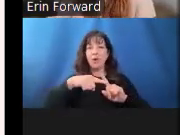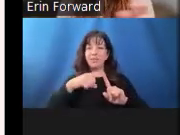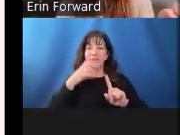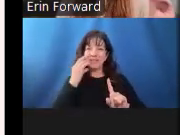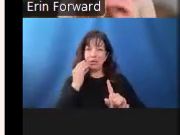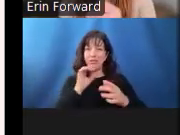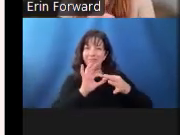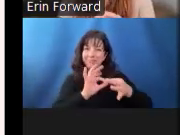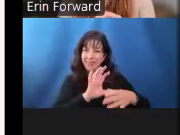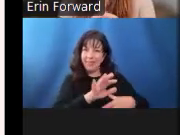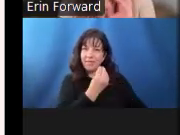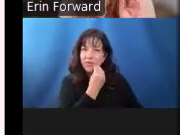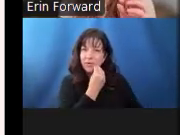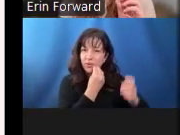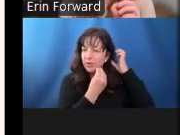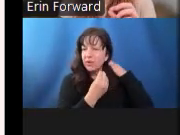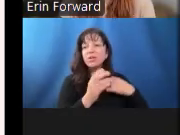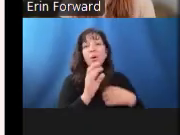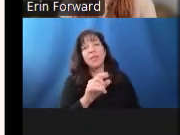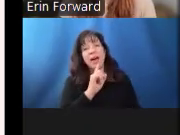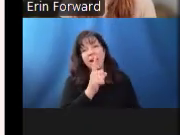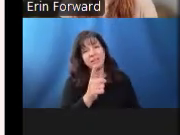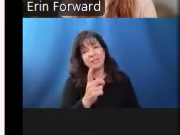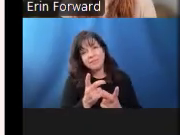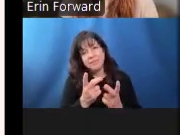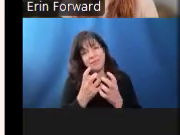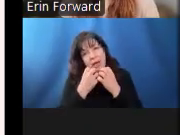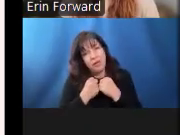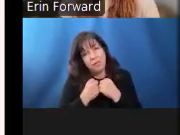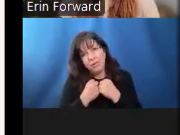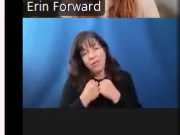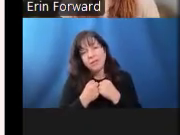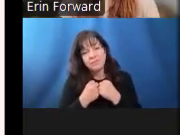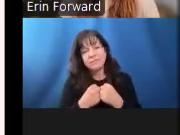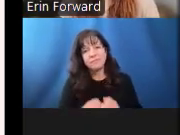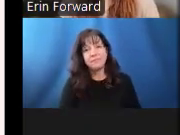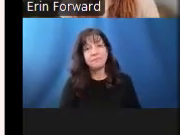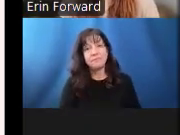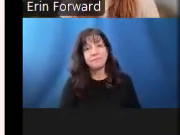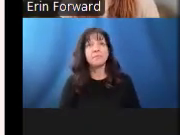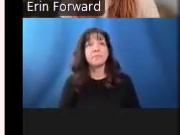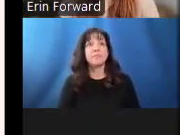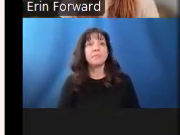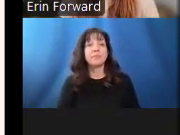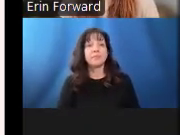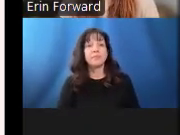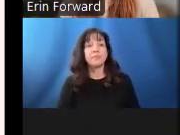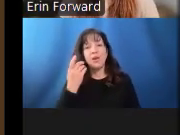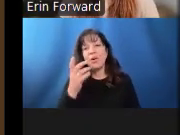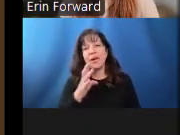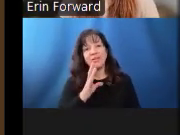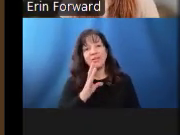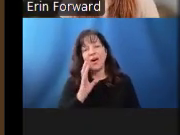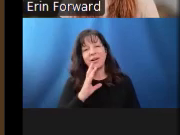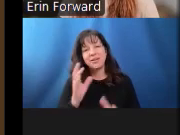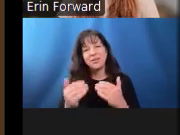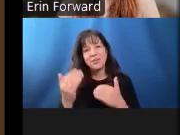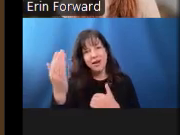and that, in and of itself, is really, really valuable. Yeah. Um, I know I talk too much, so let me see if there's anything